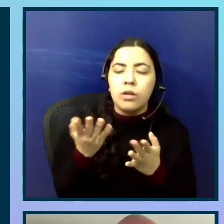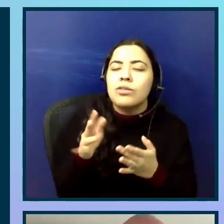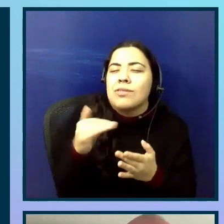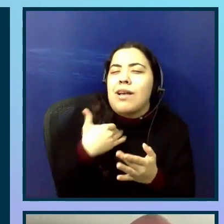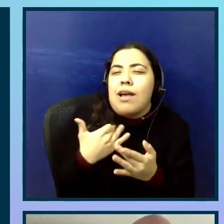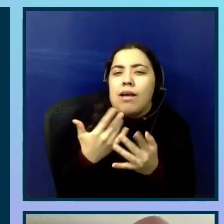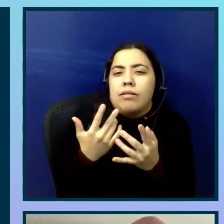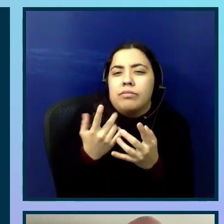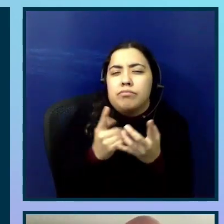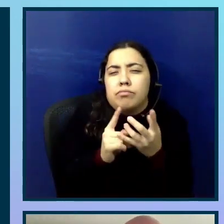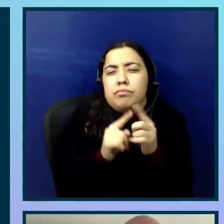within these numbers.